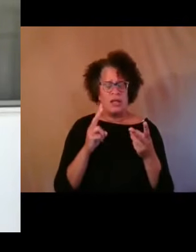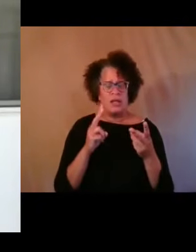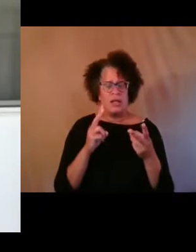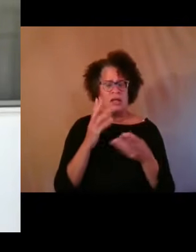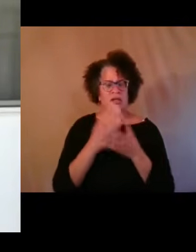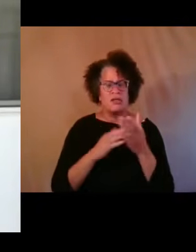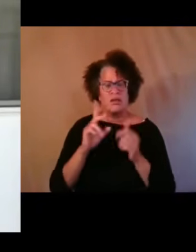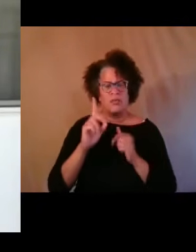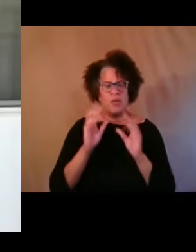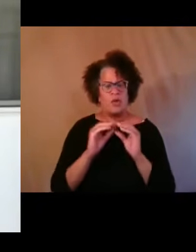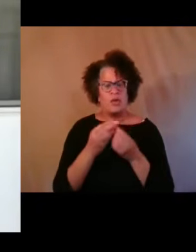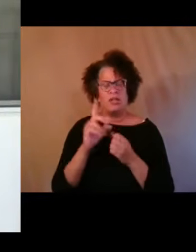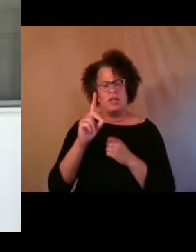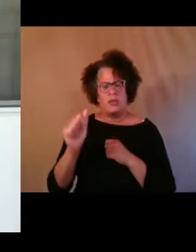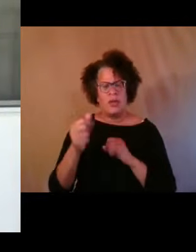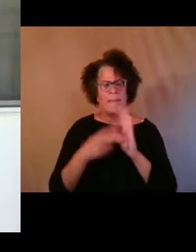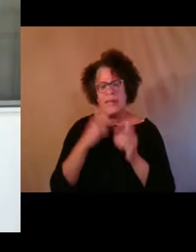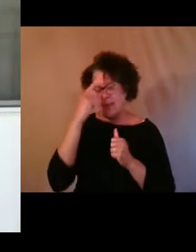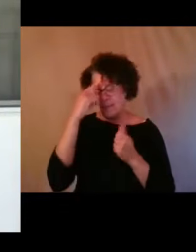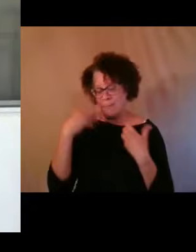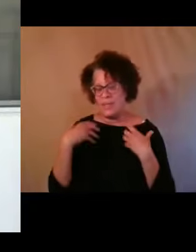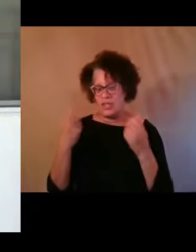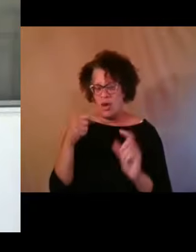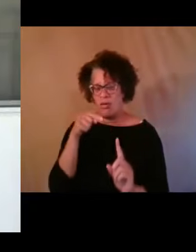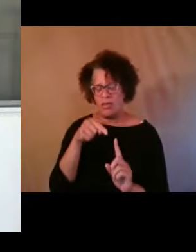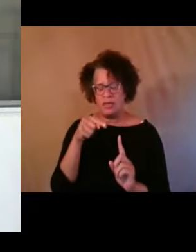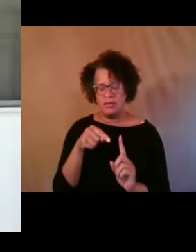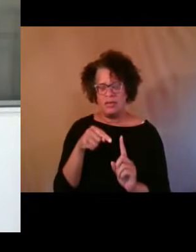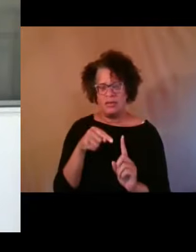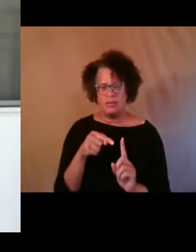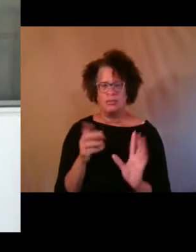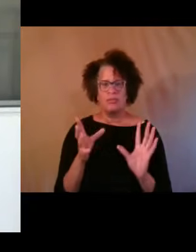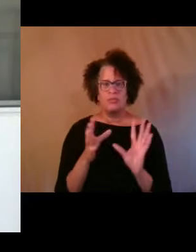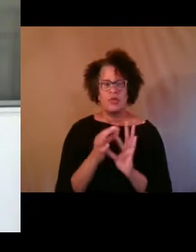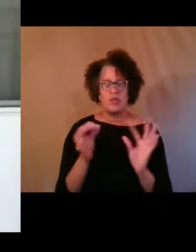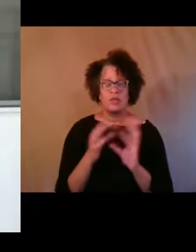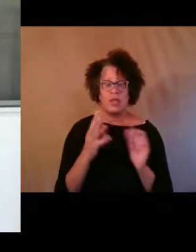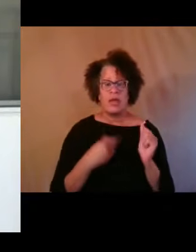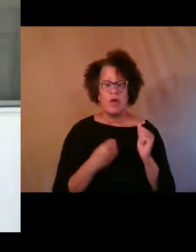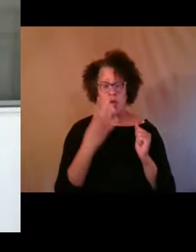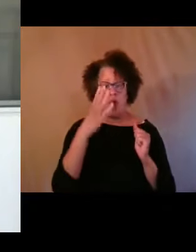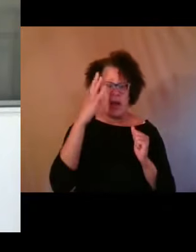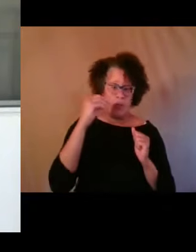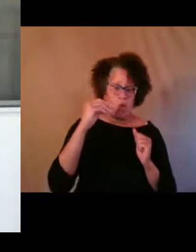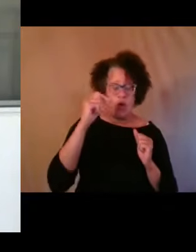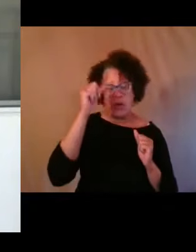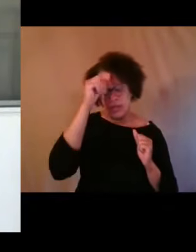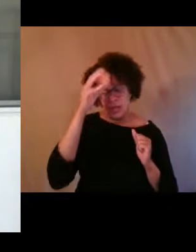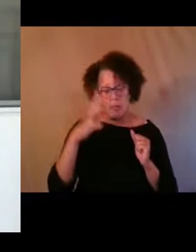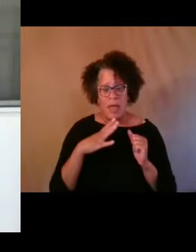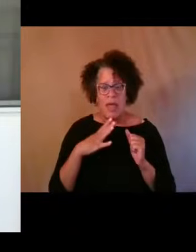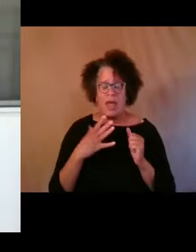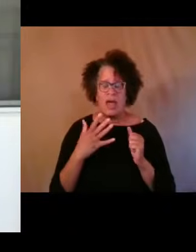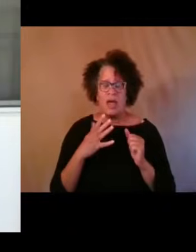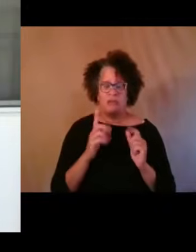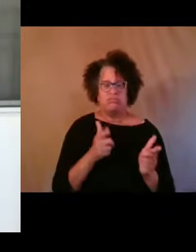particularly mental health. We see that when white boys and men commit acts of violence,